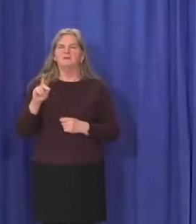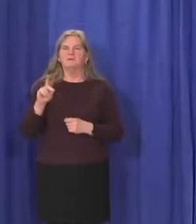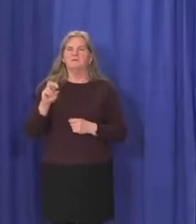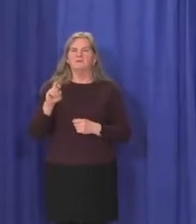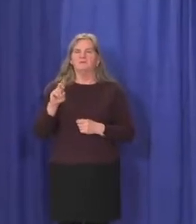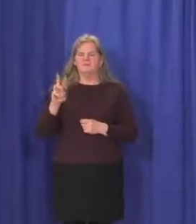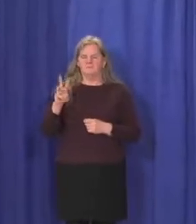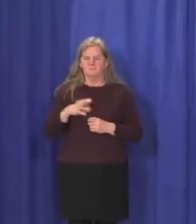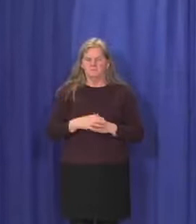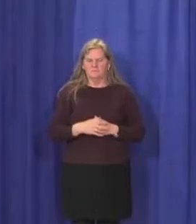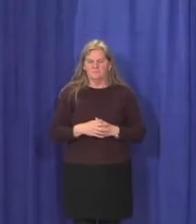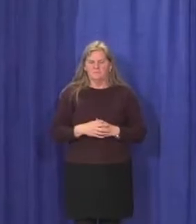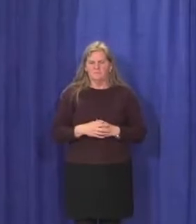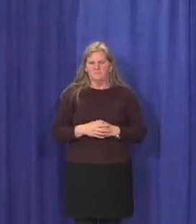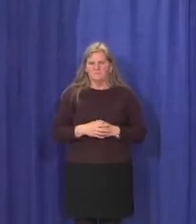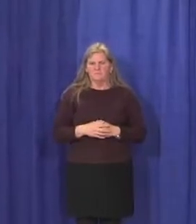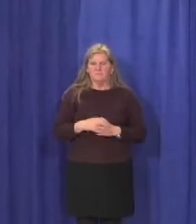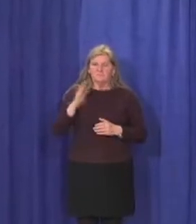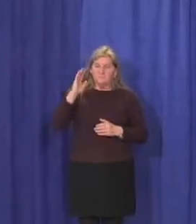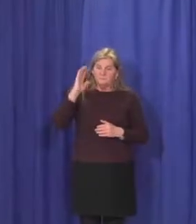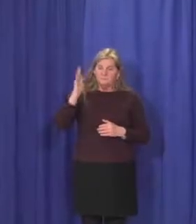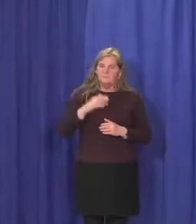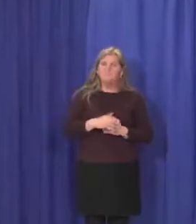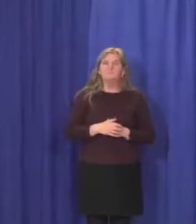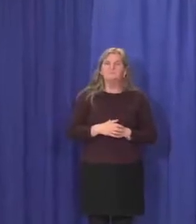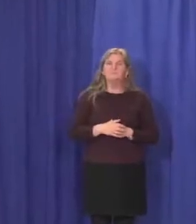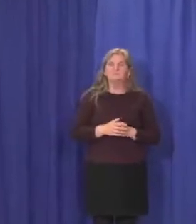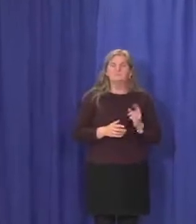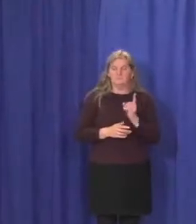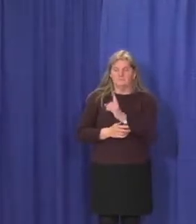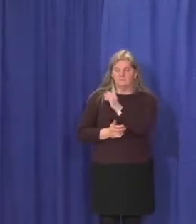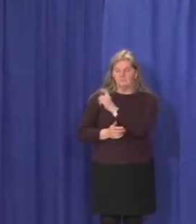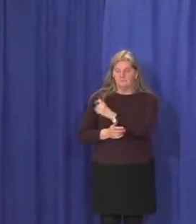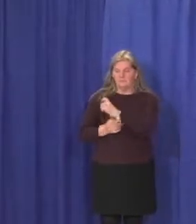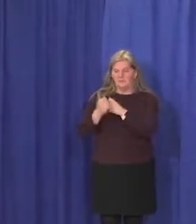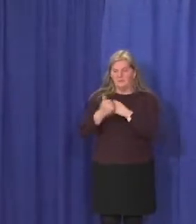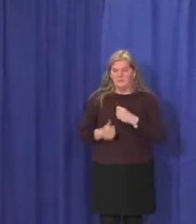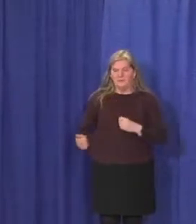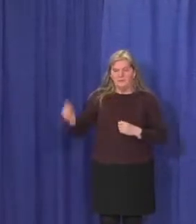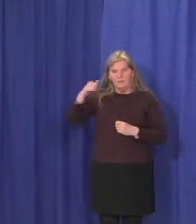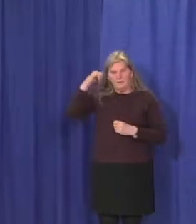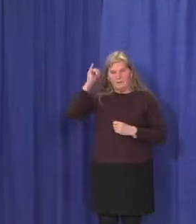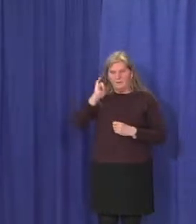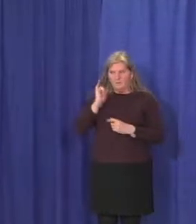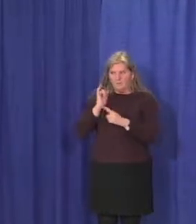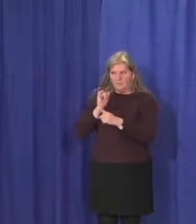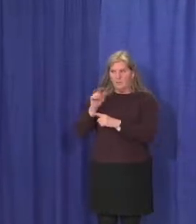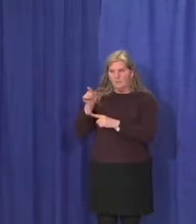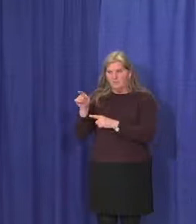begin with Luke. Reporter: This is for the premier, I know both you and